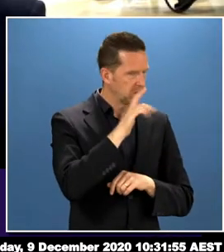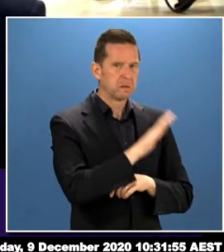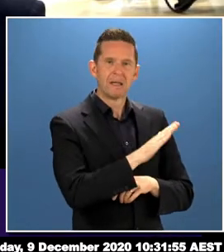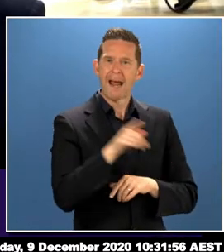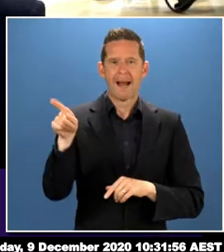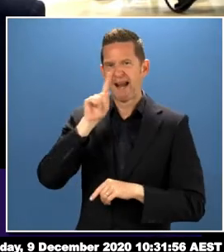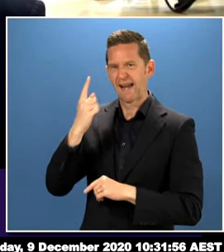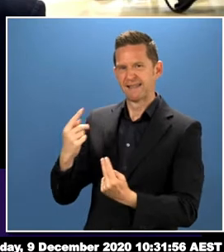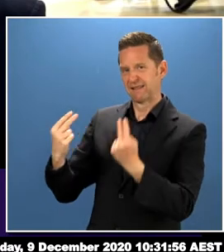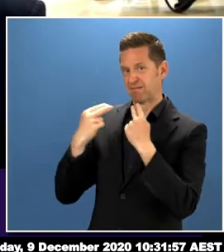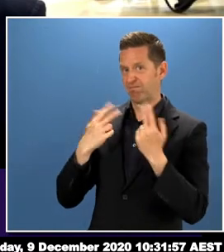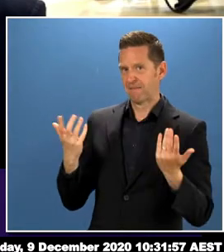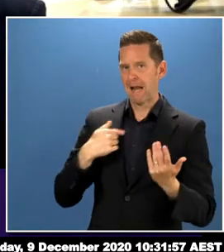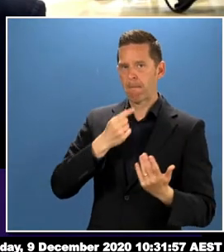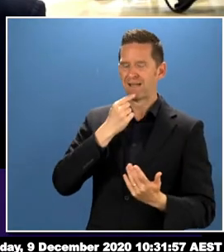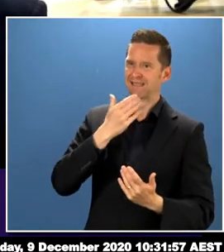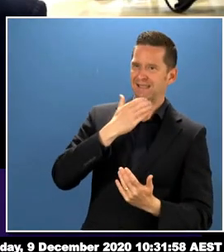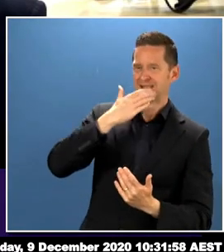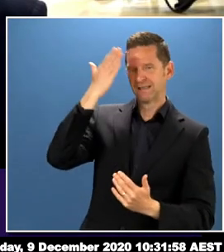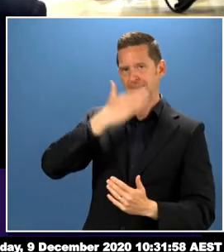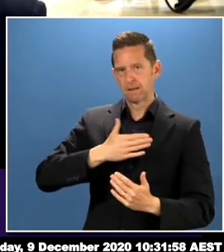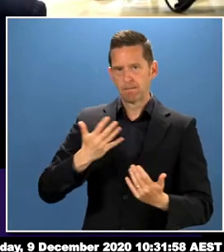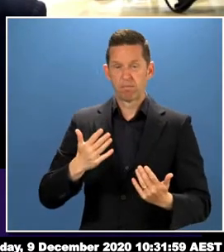I think a lot of times --- my personal experience is that you don't